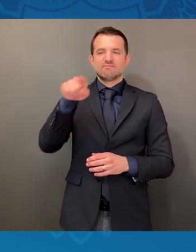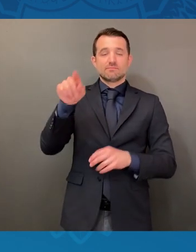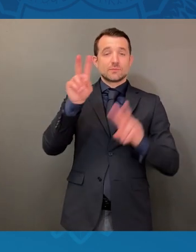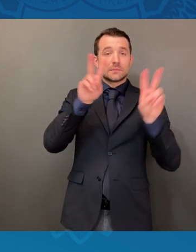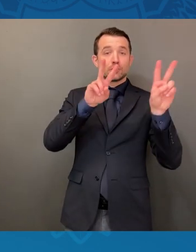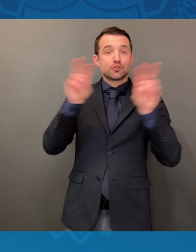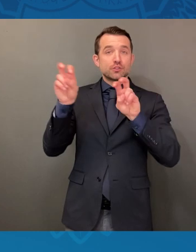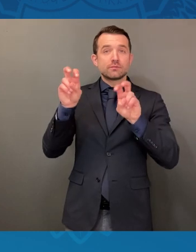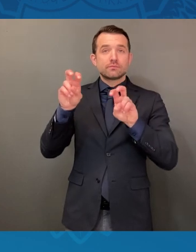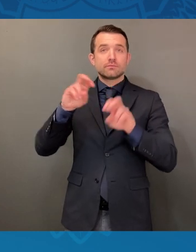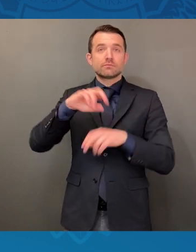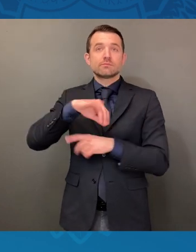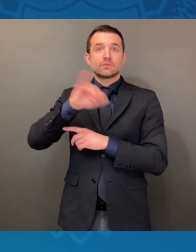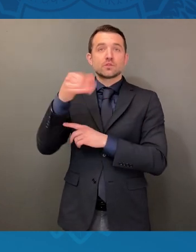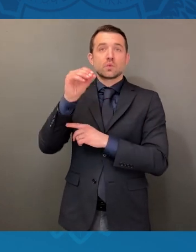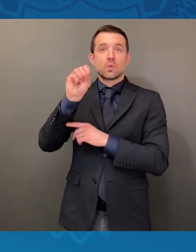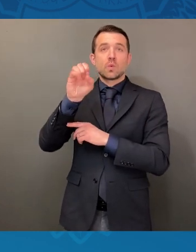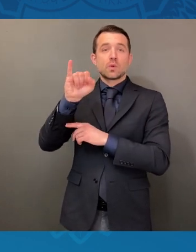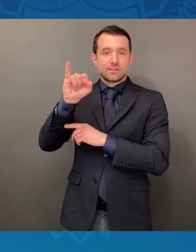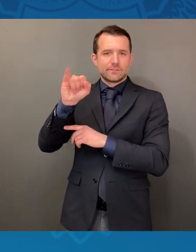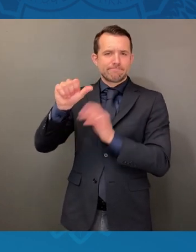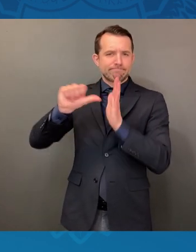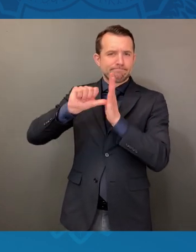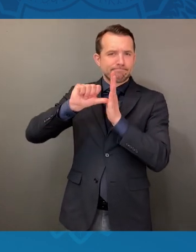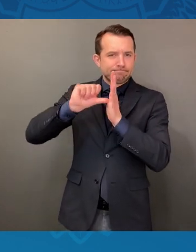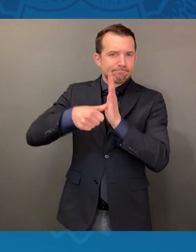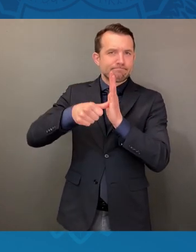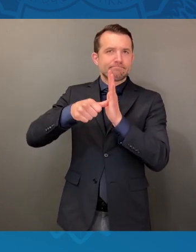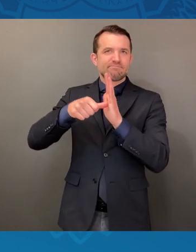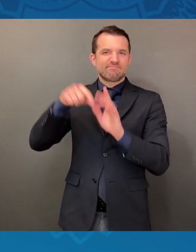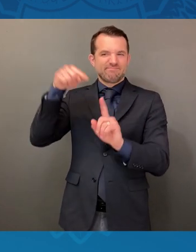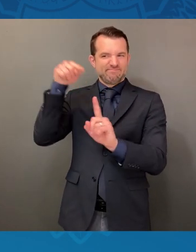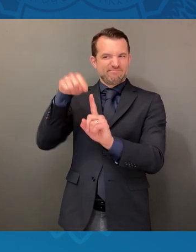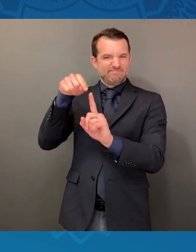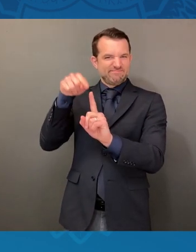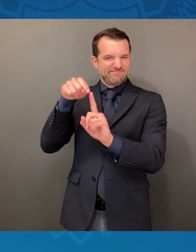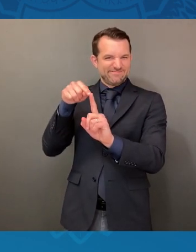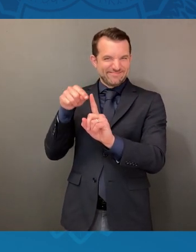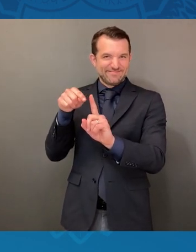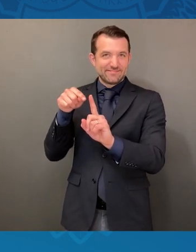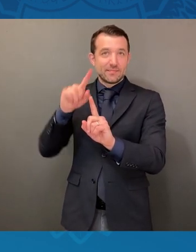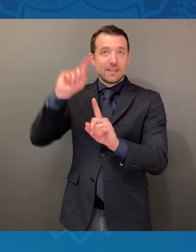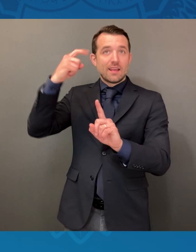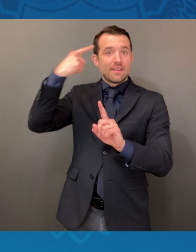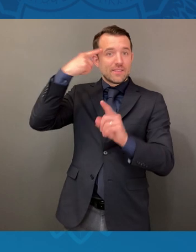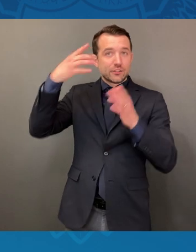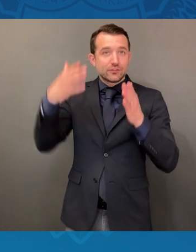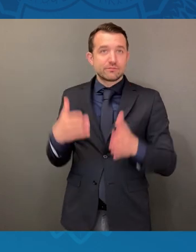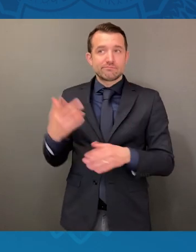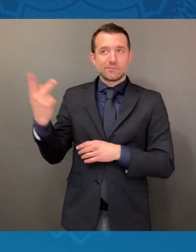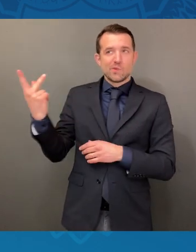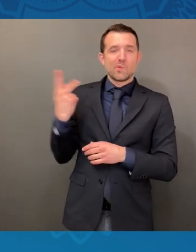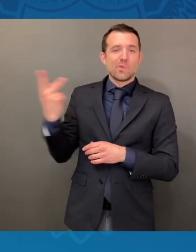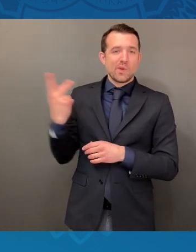in terms of the importance of this. The Governor and I and we were all doing a tour of the library here